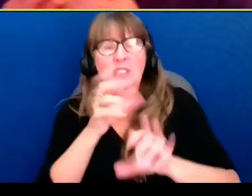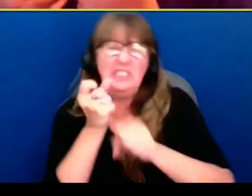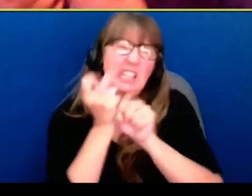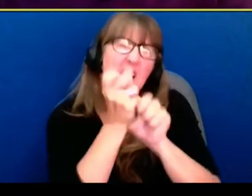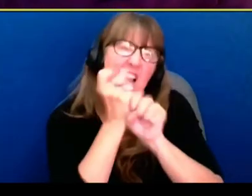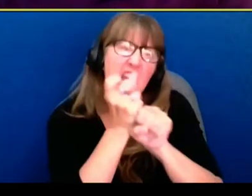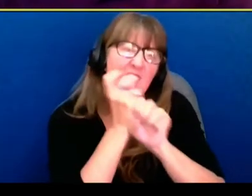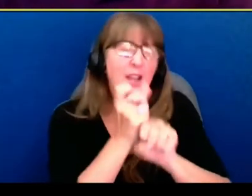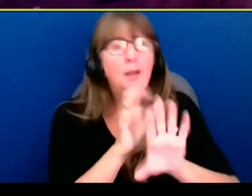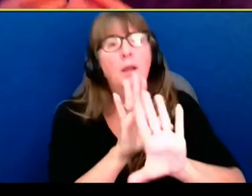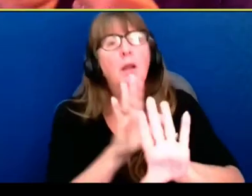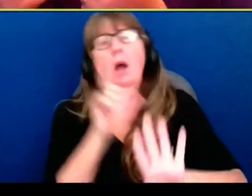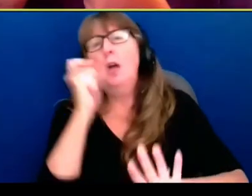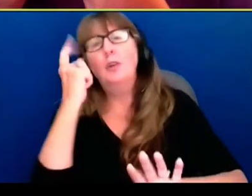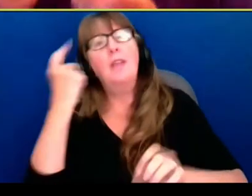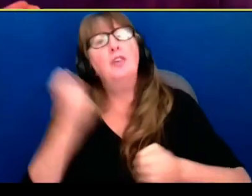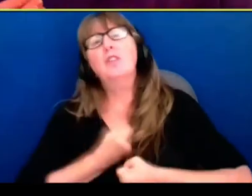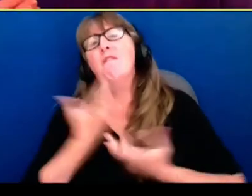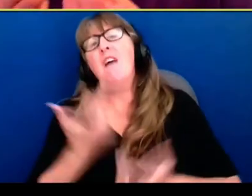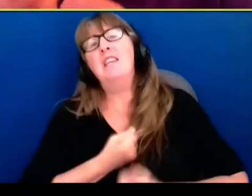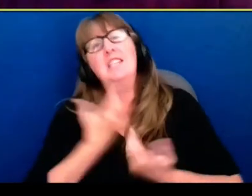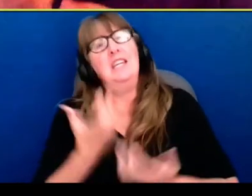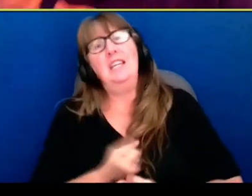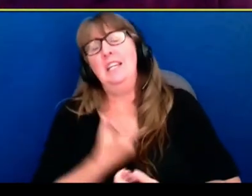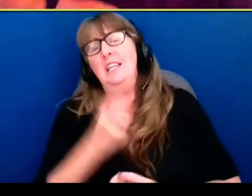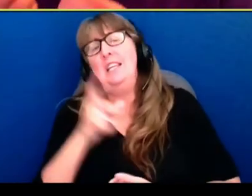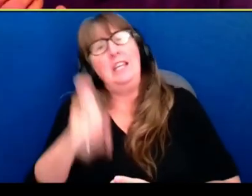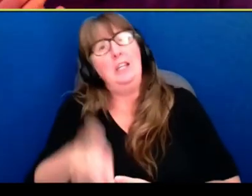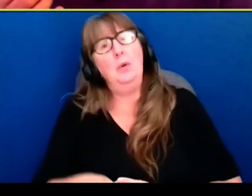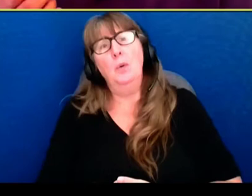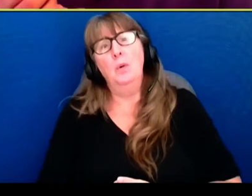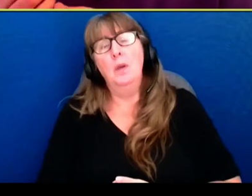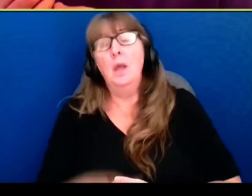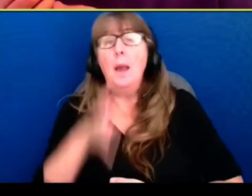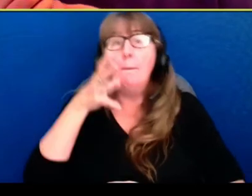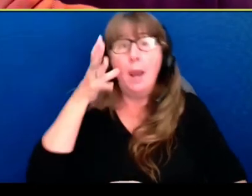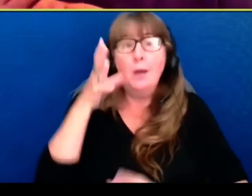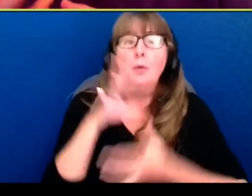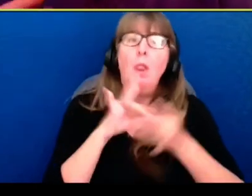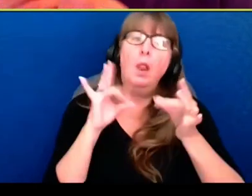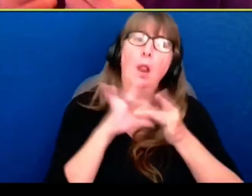They're just venting, and they will often parents will often say things that come across